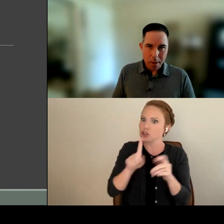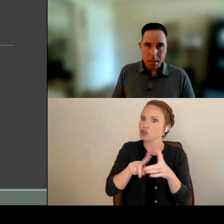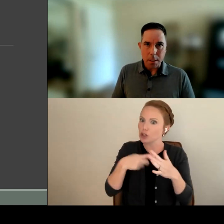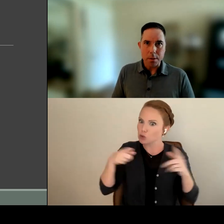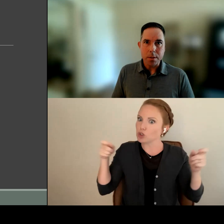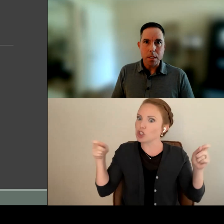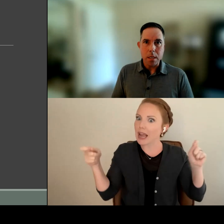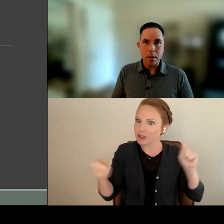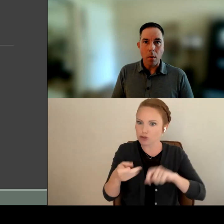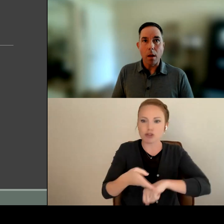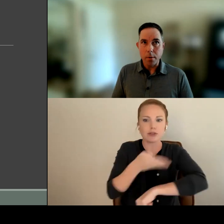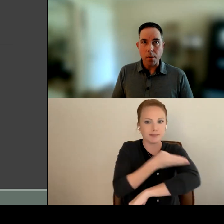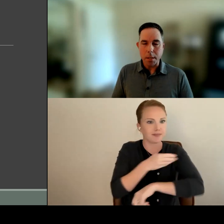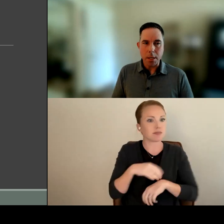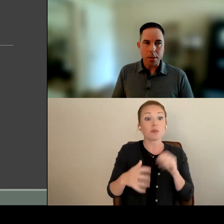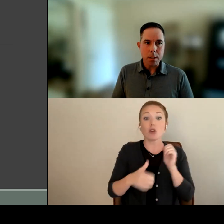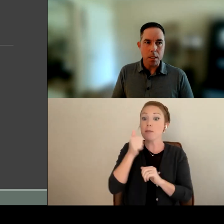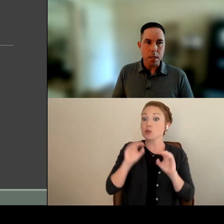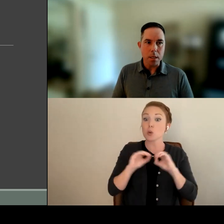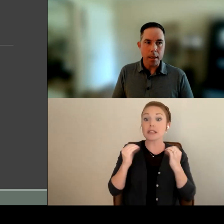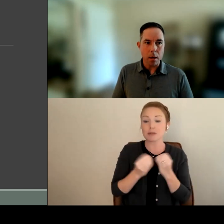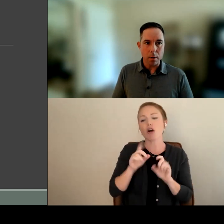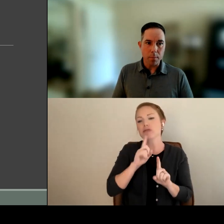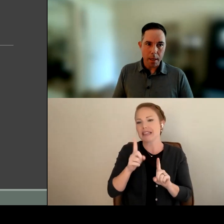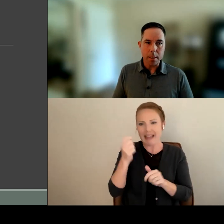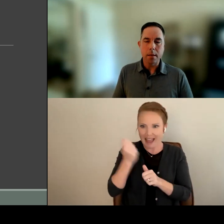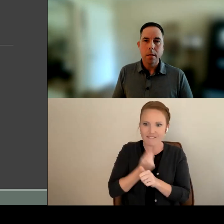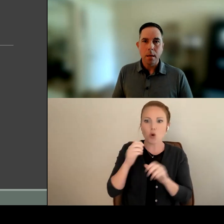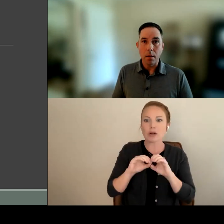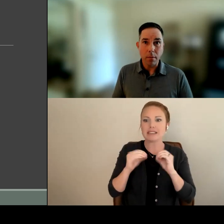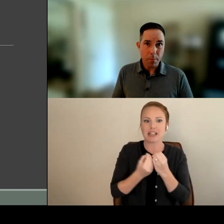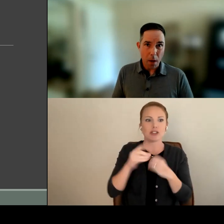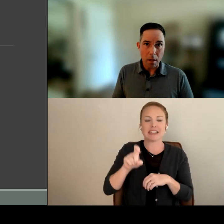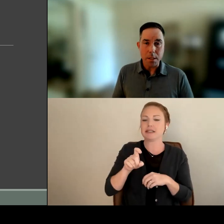Most organizations -- well, every organization is going to need the level of planning and a level of policy,